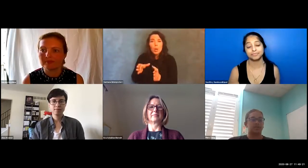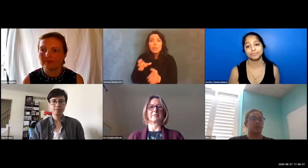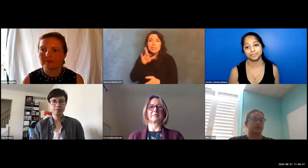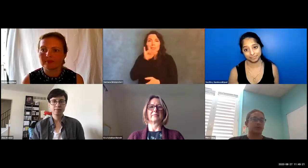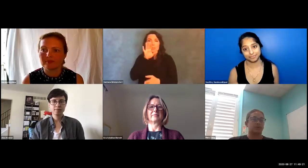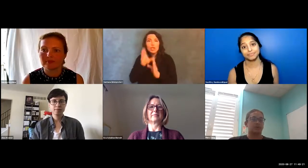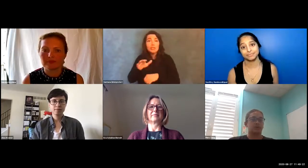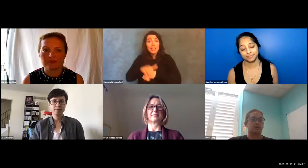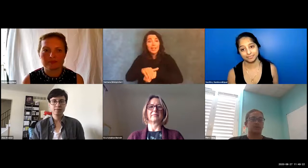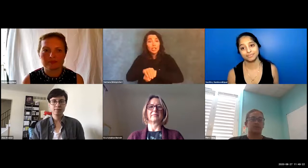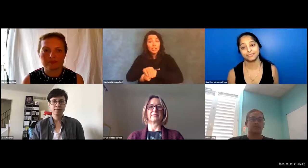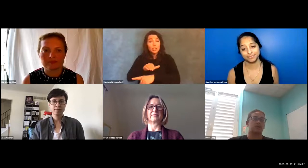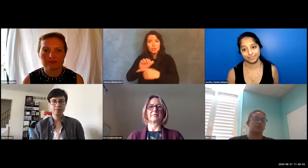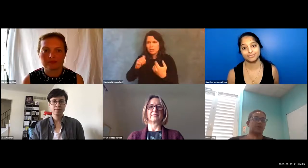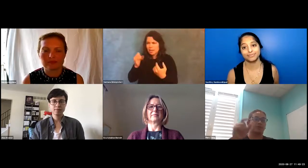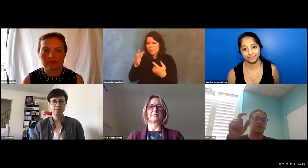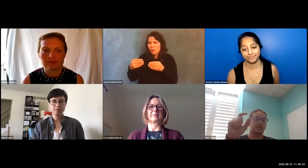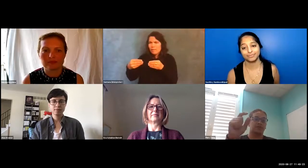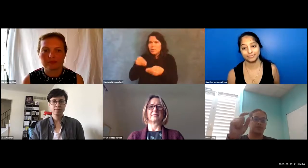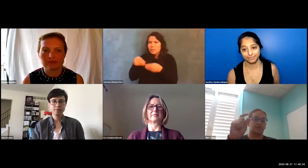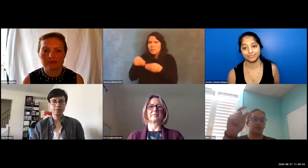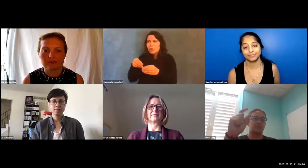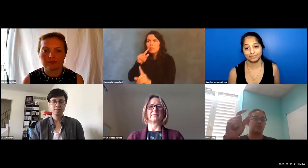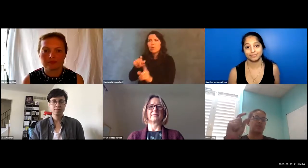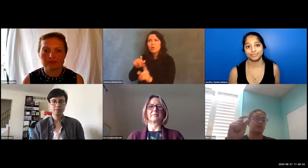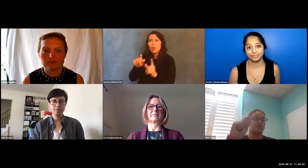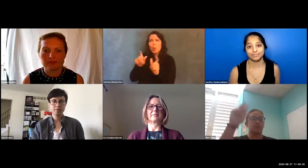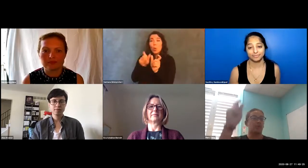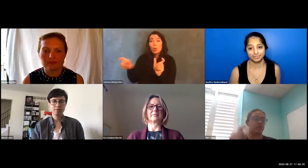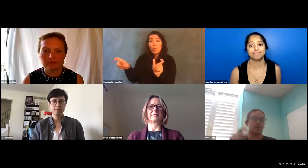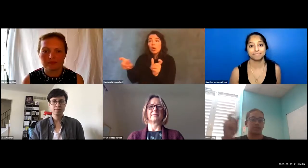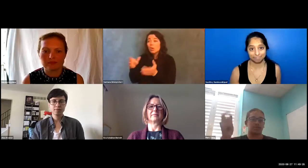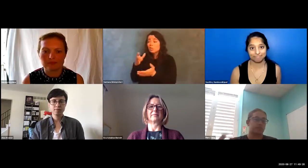flexible are they in this order, and what makes some people vibrate mere than others.